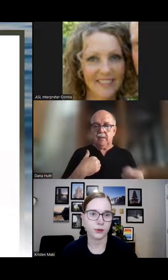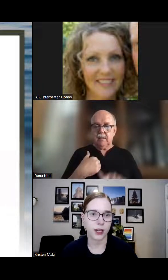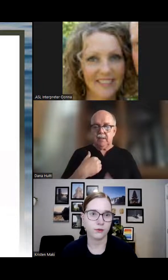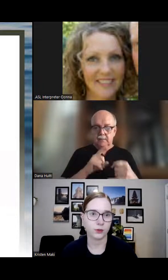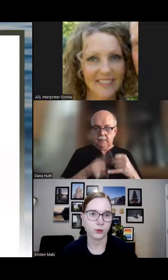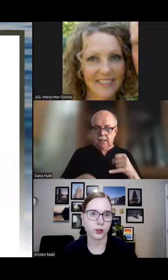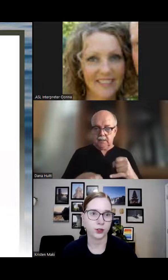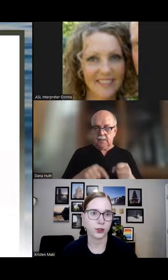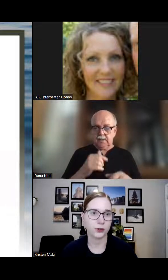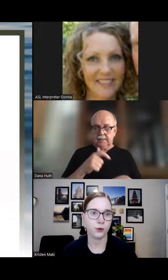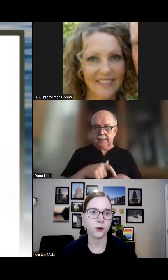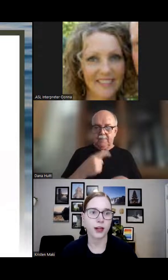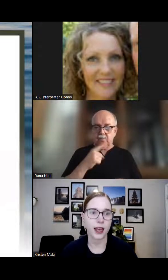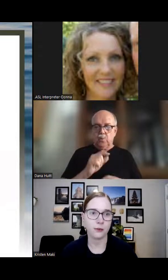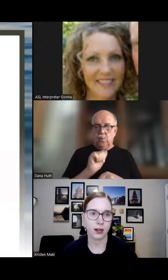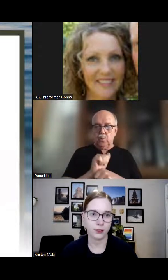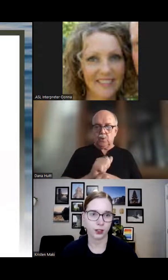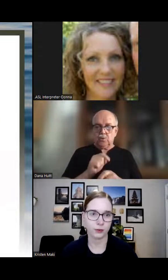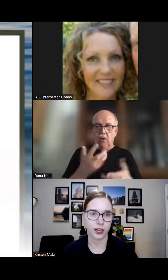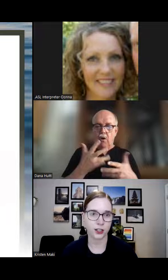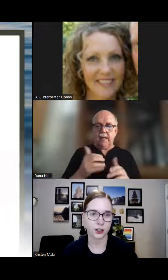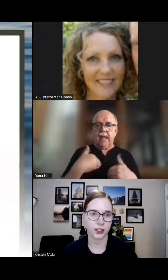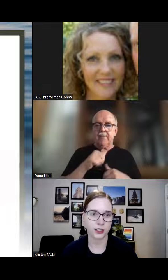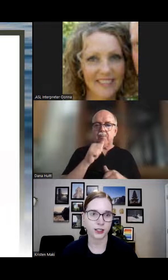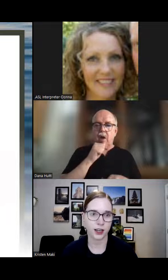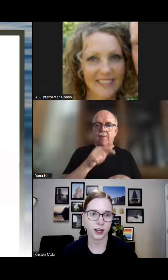no. But if you are retiring in two years, then you will earn